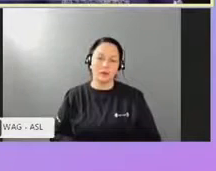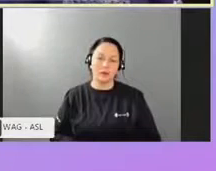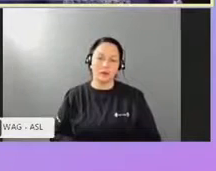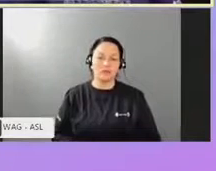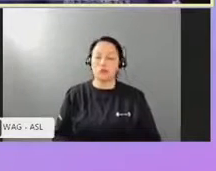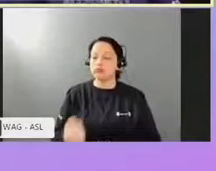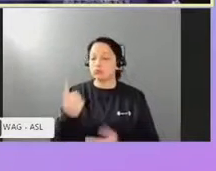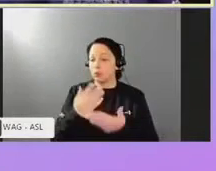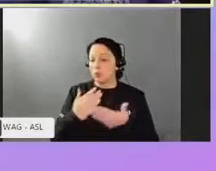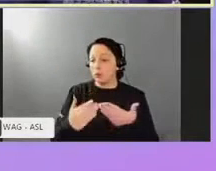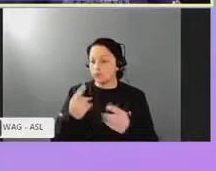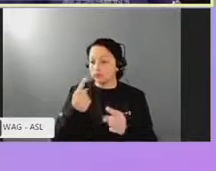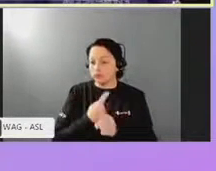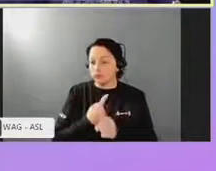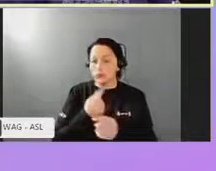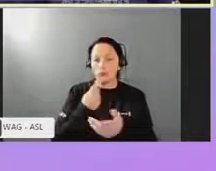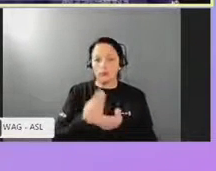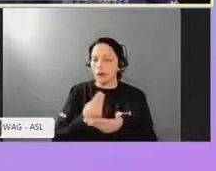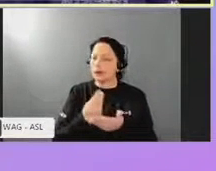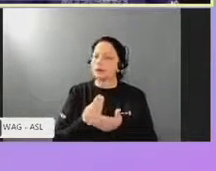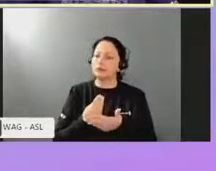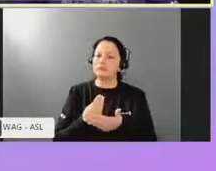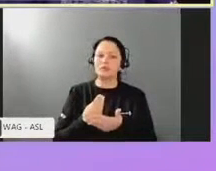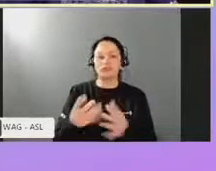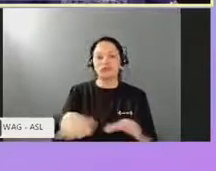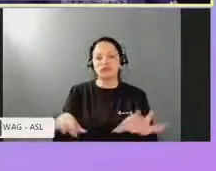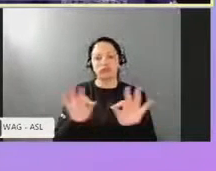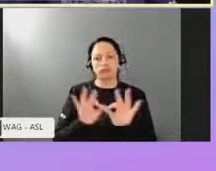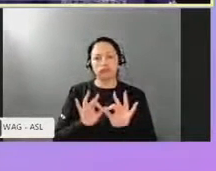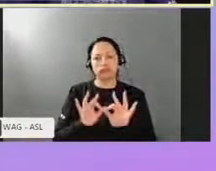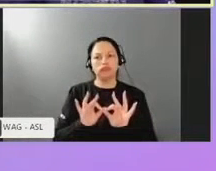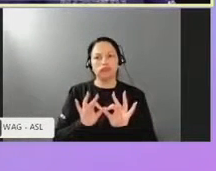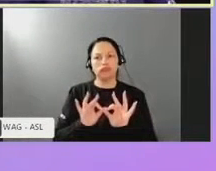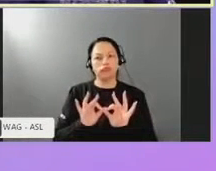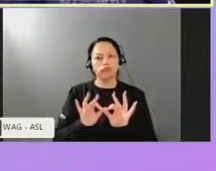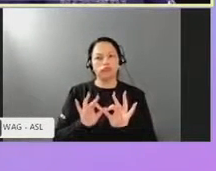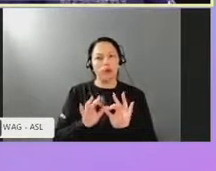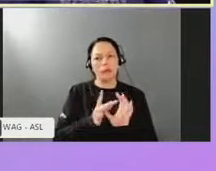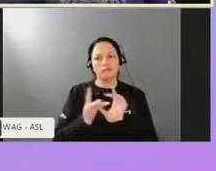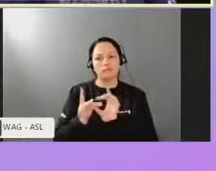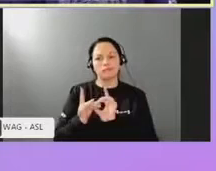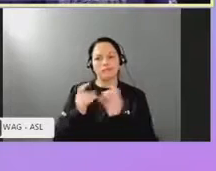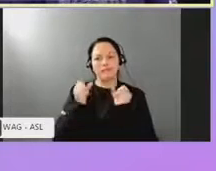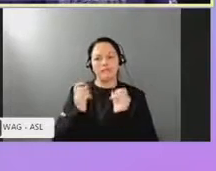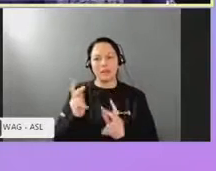everyone. Which clearly never really works. There is one